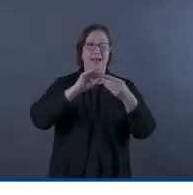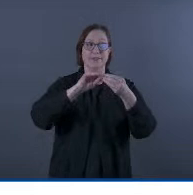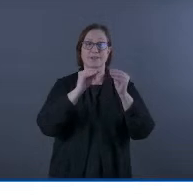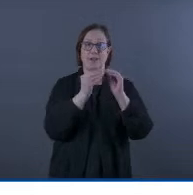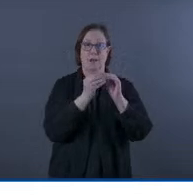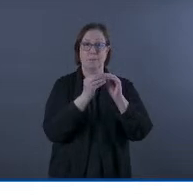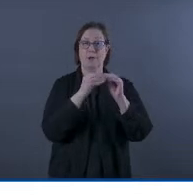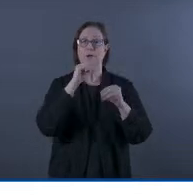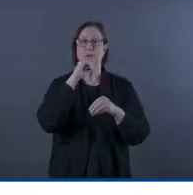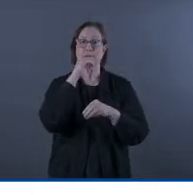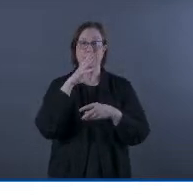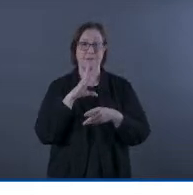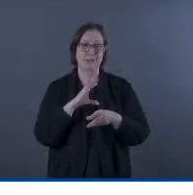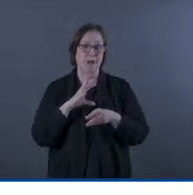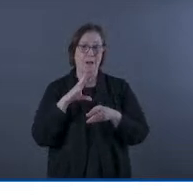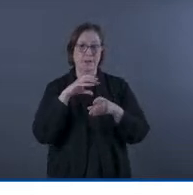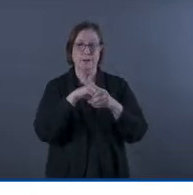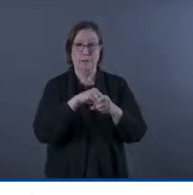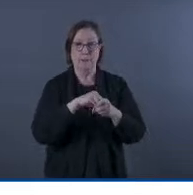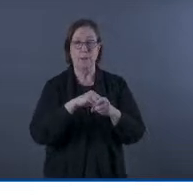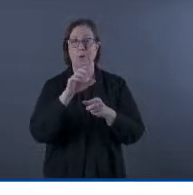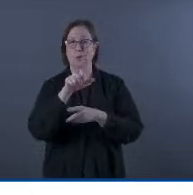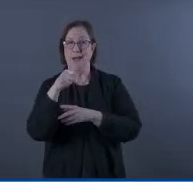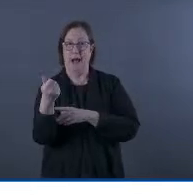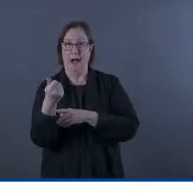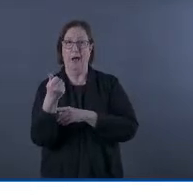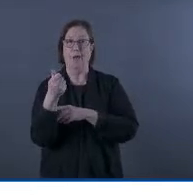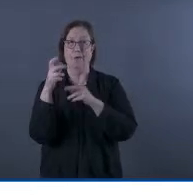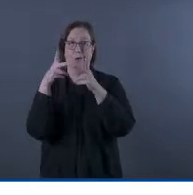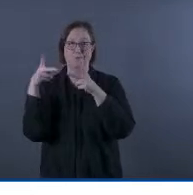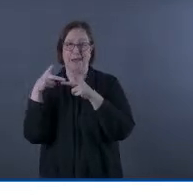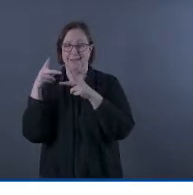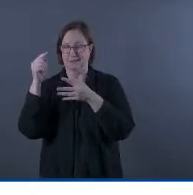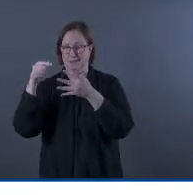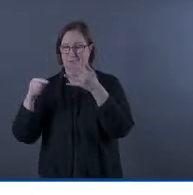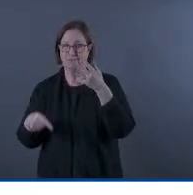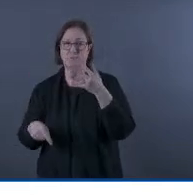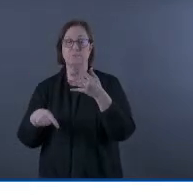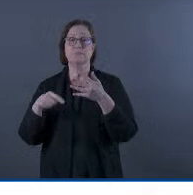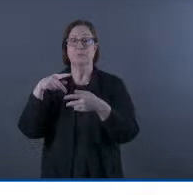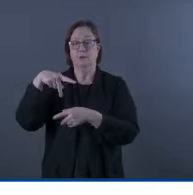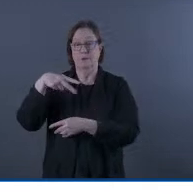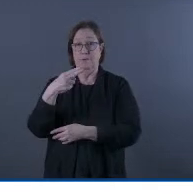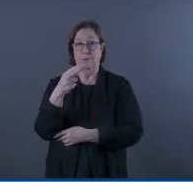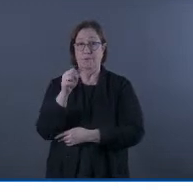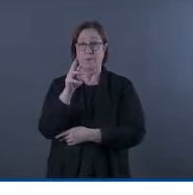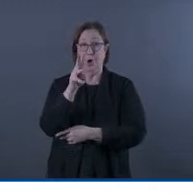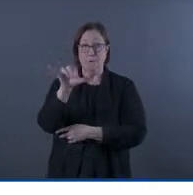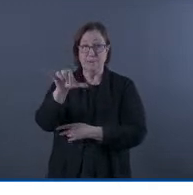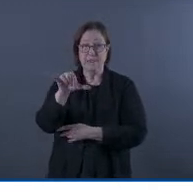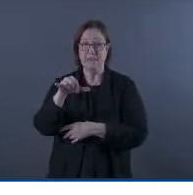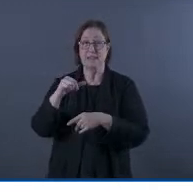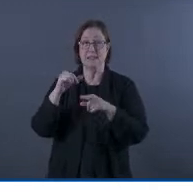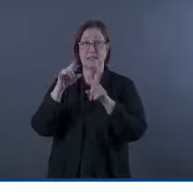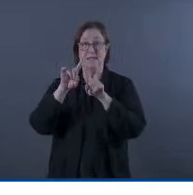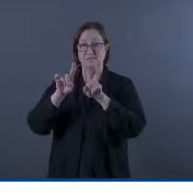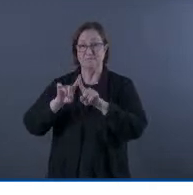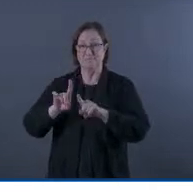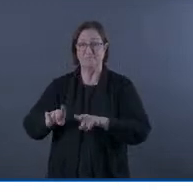our retail pharmacy programs, our large chain pharmacies, and second to our federally qualified health centers